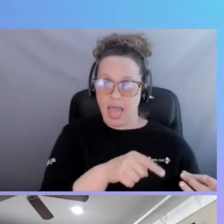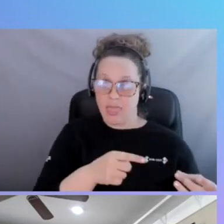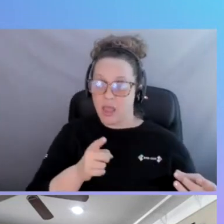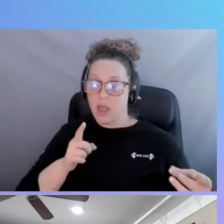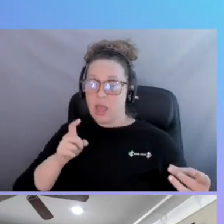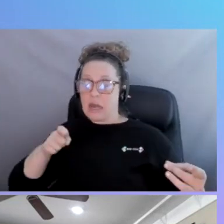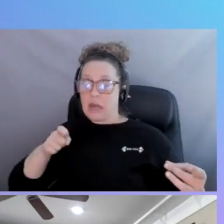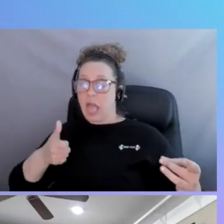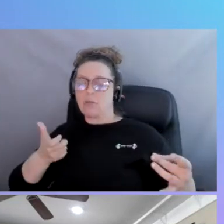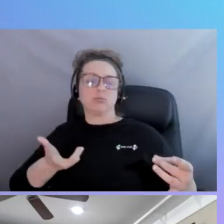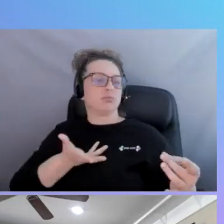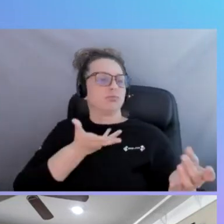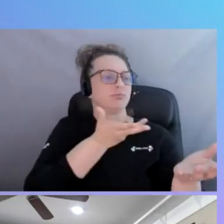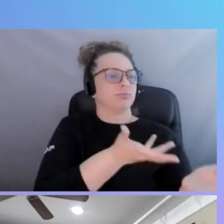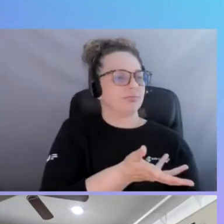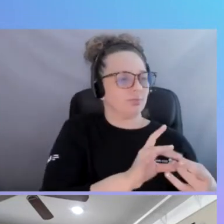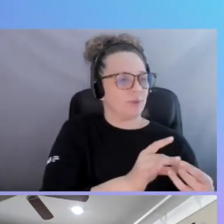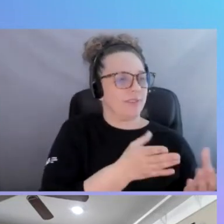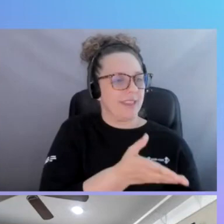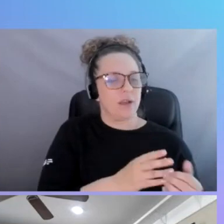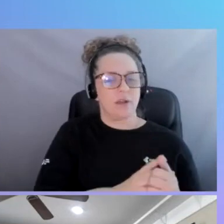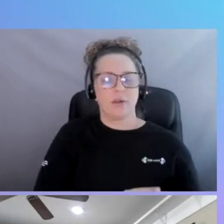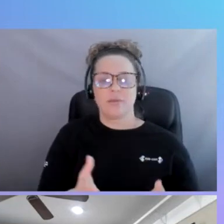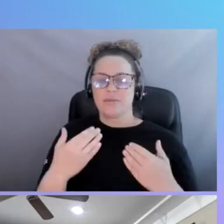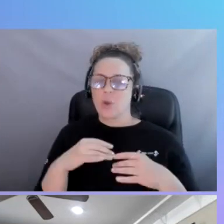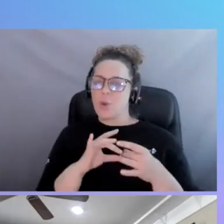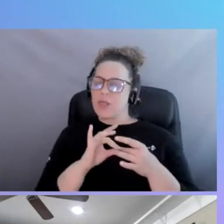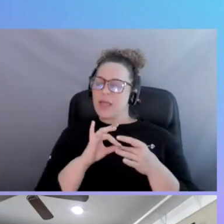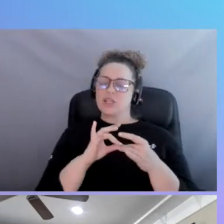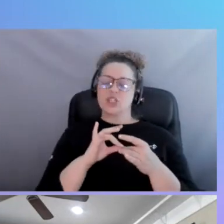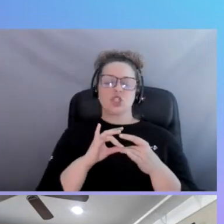Relationship building. This is all about relationship building.